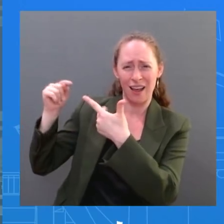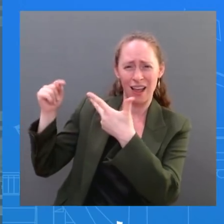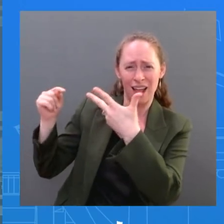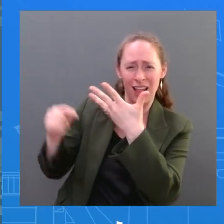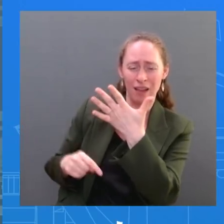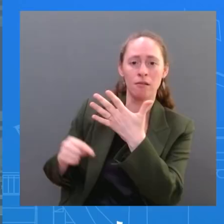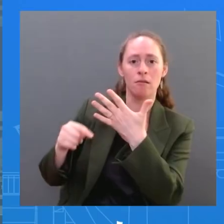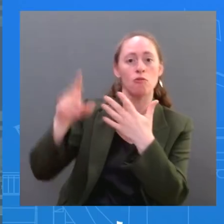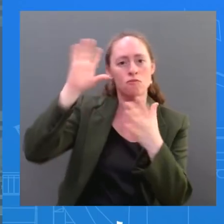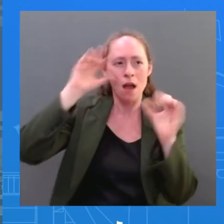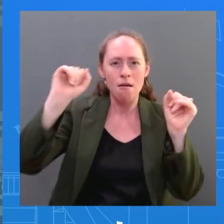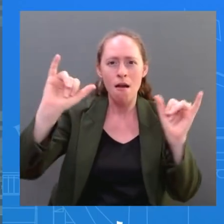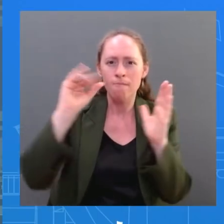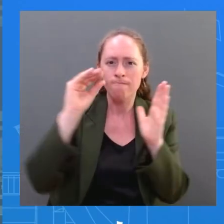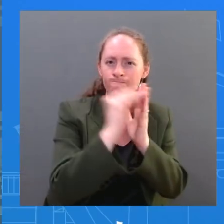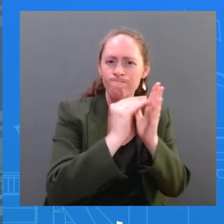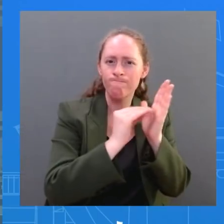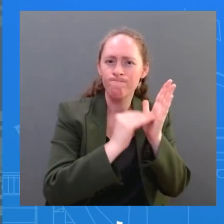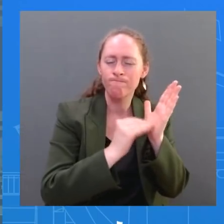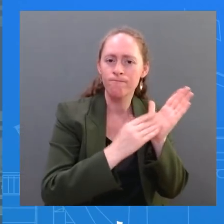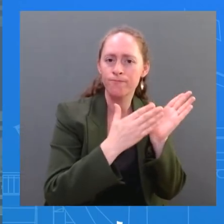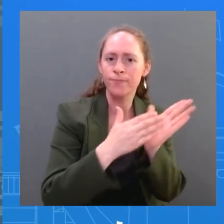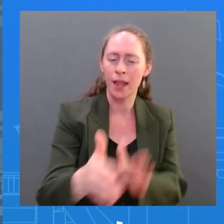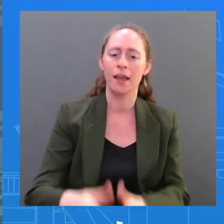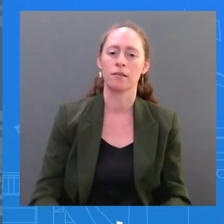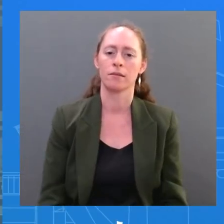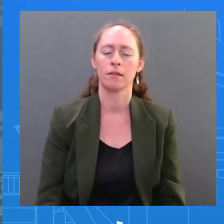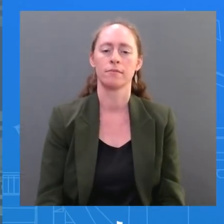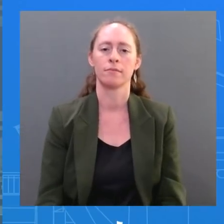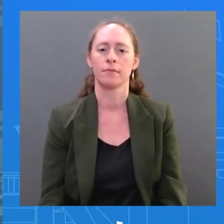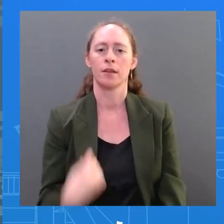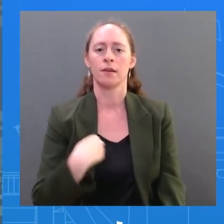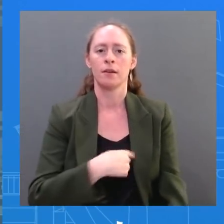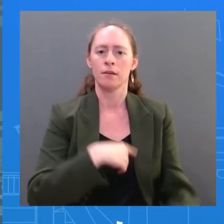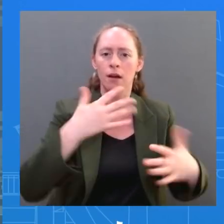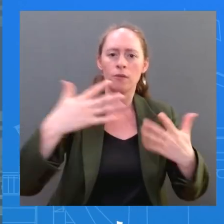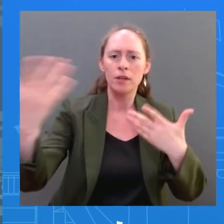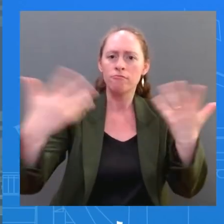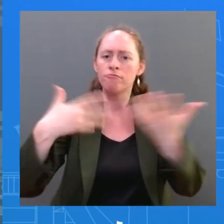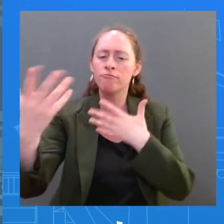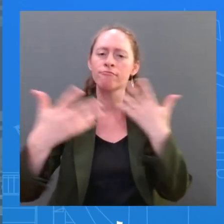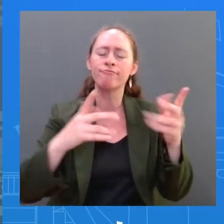and as well when the President met with the governors -- and, by the way, the Vice President has had a number of meetings,